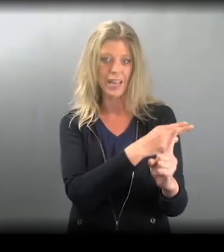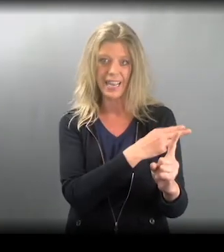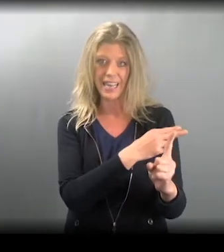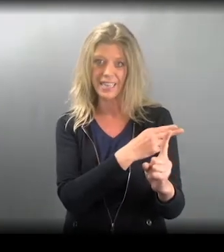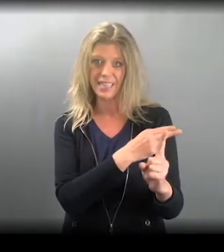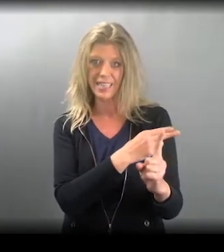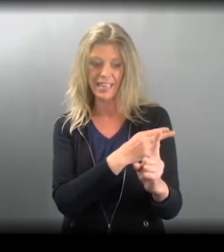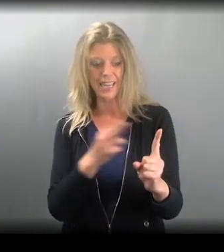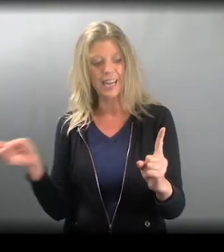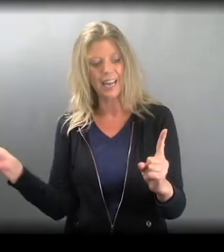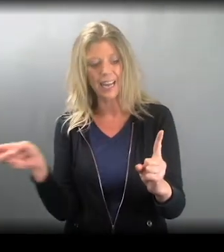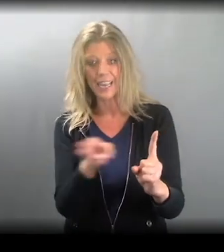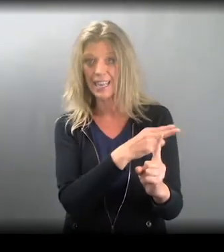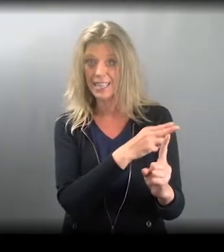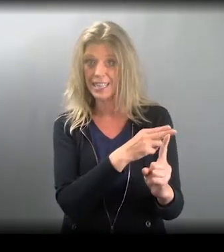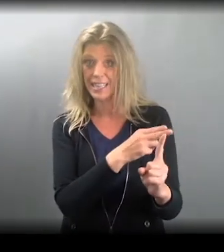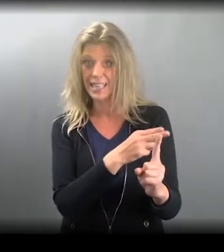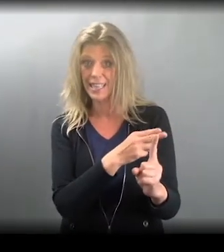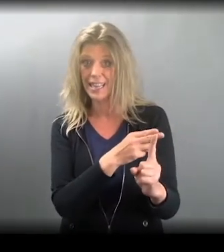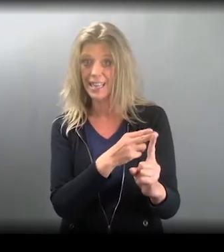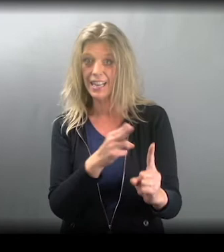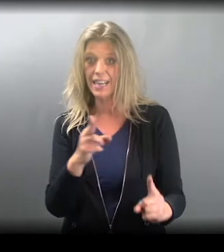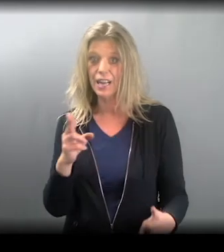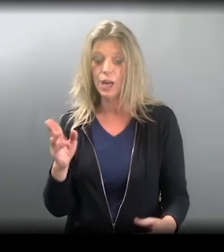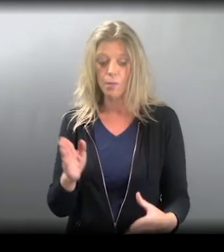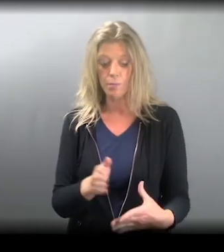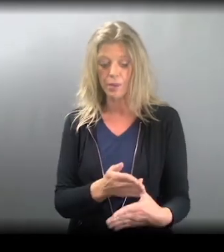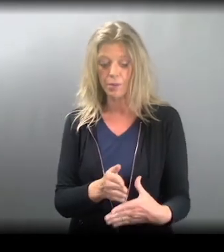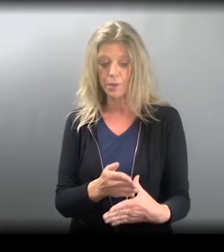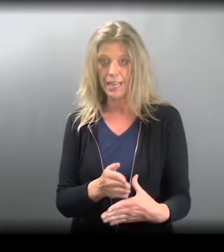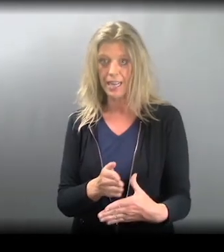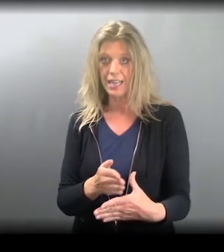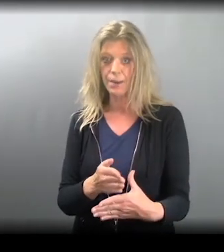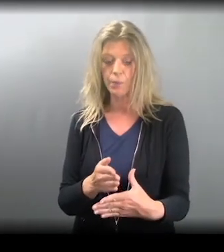HIT BETWEEN